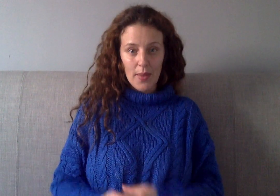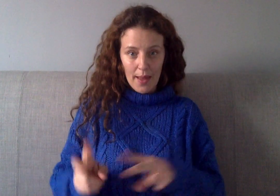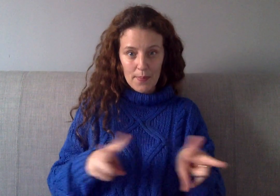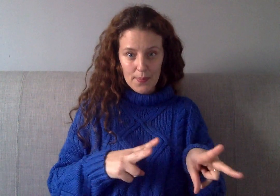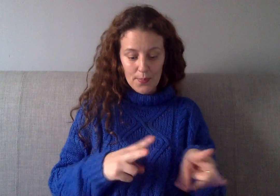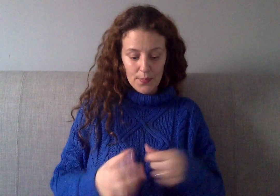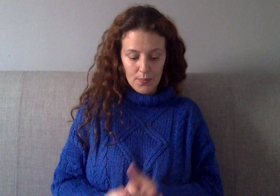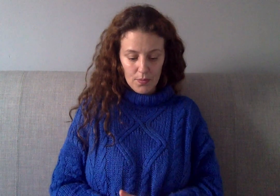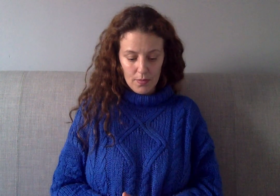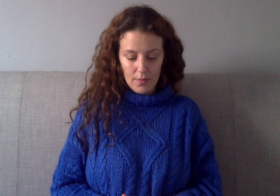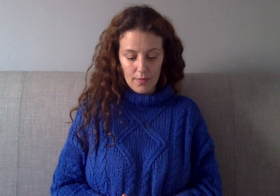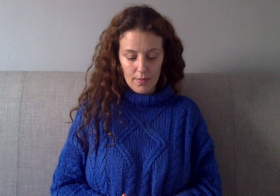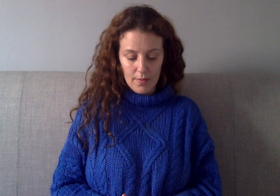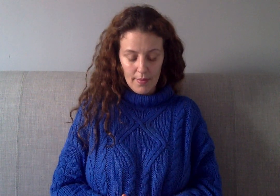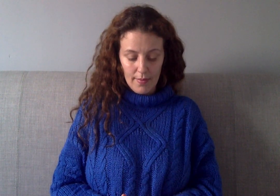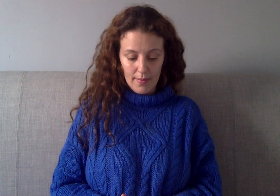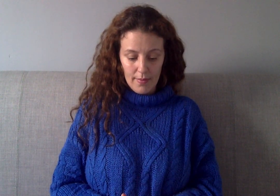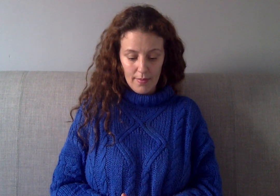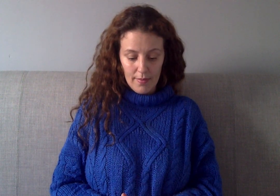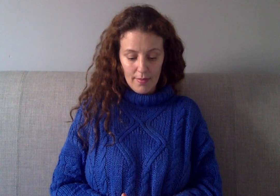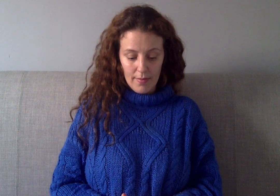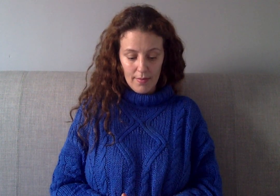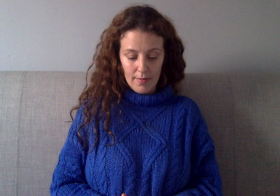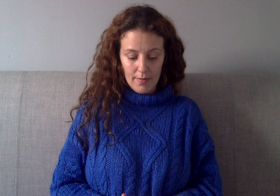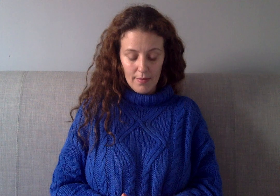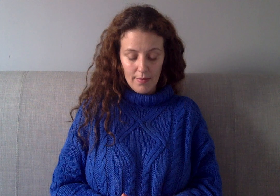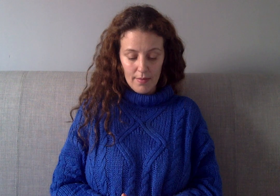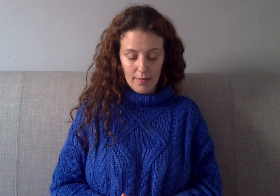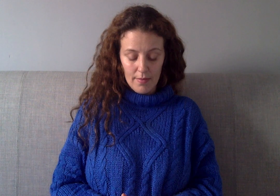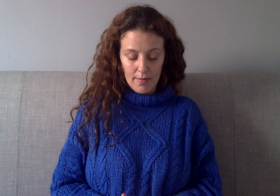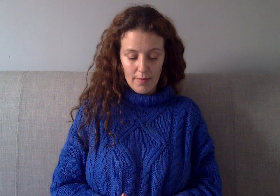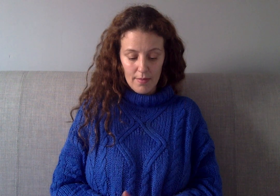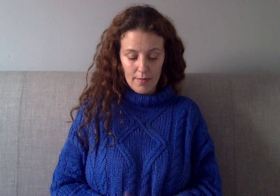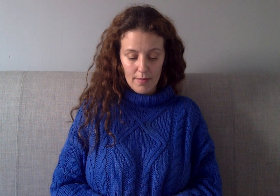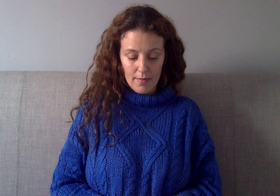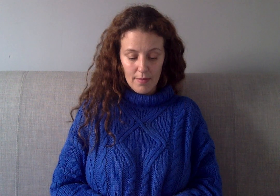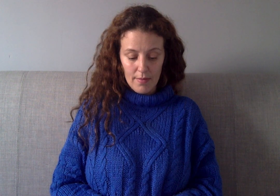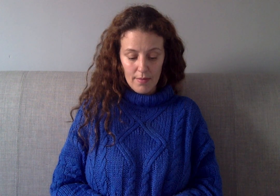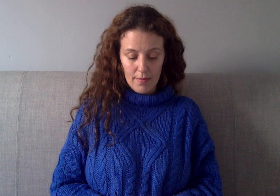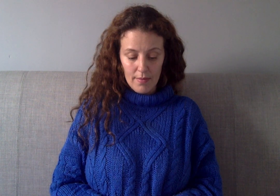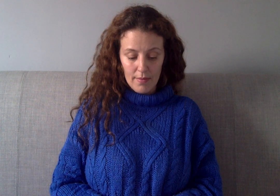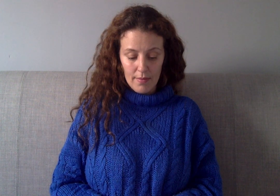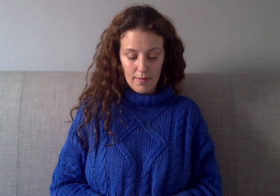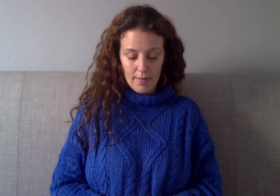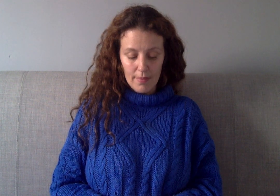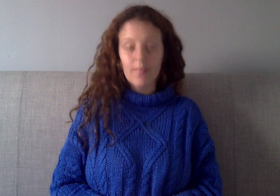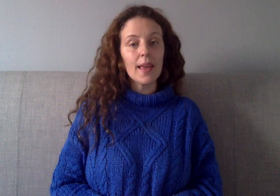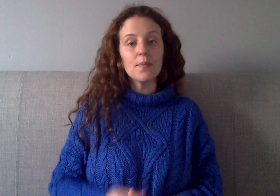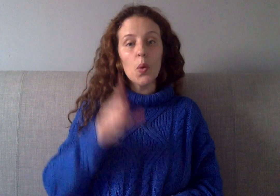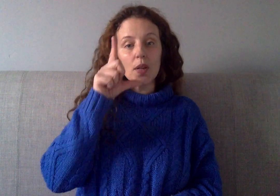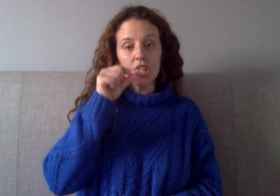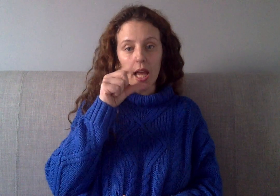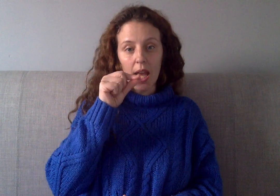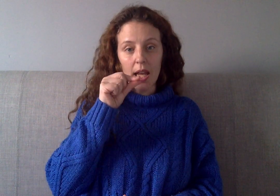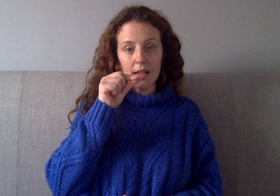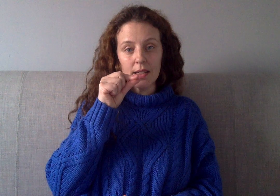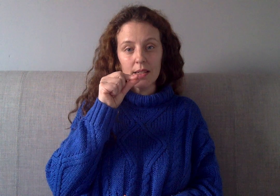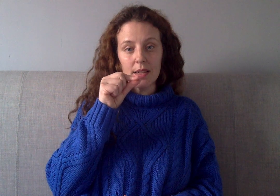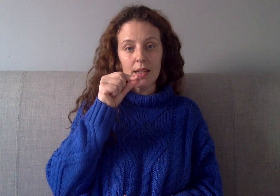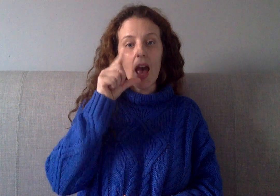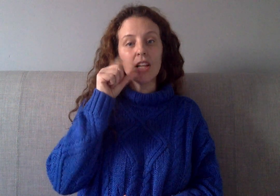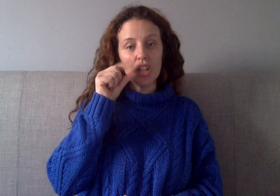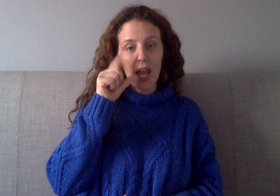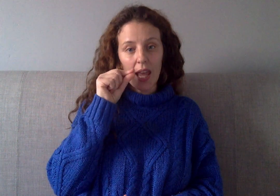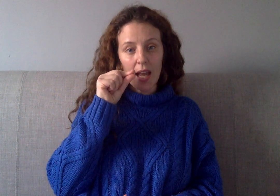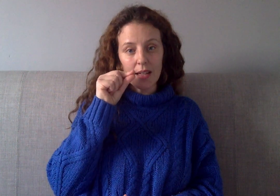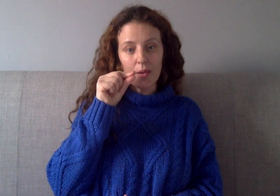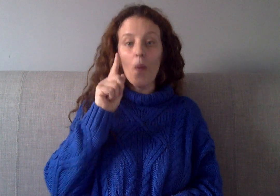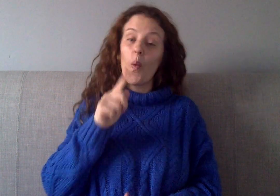CHICKEN